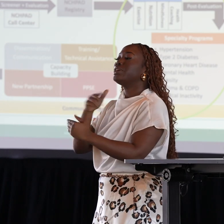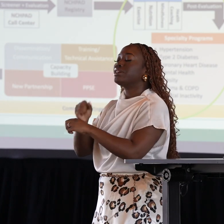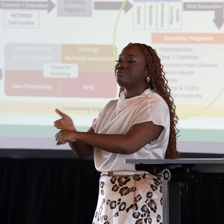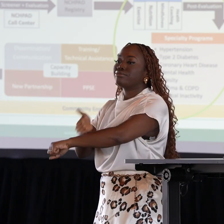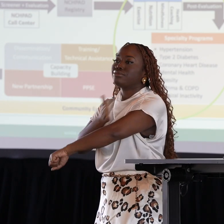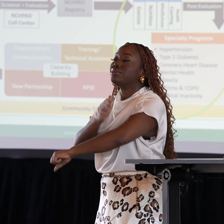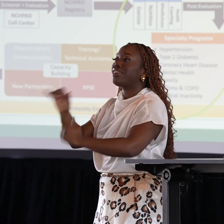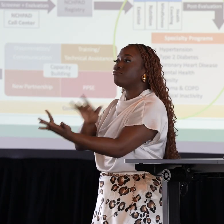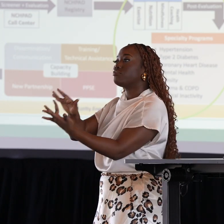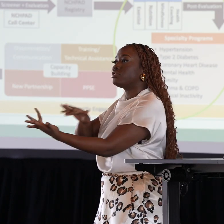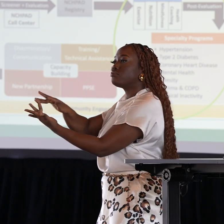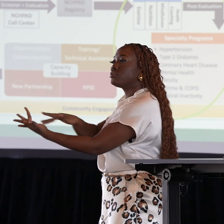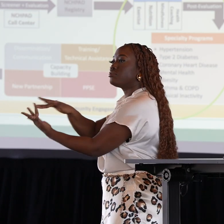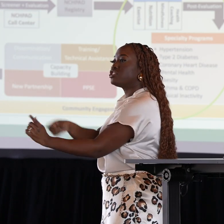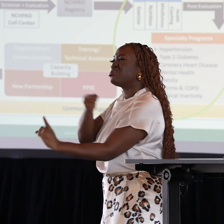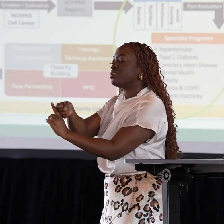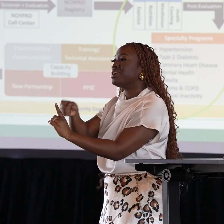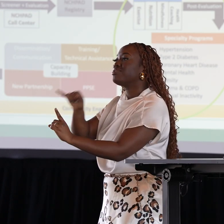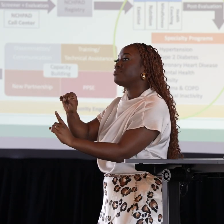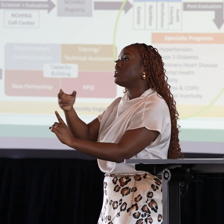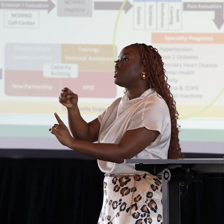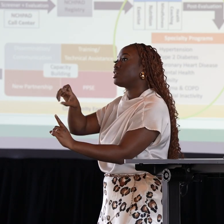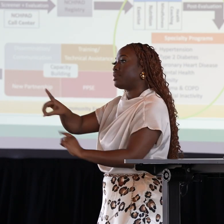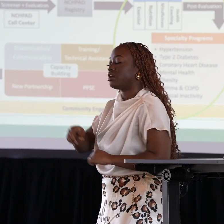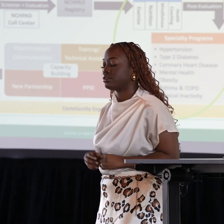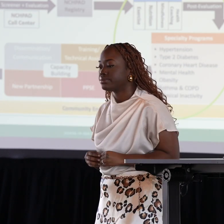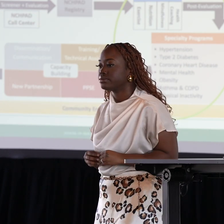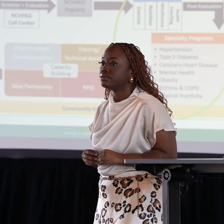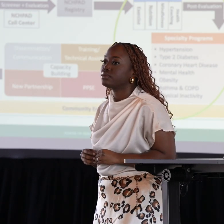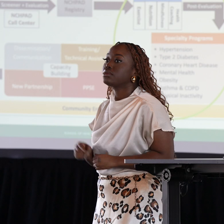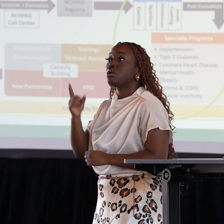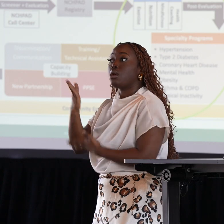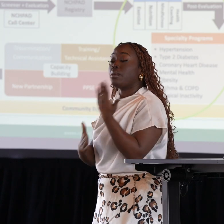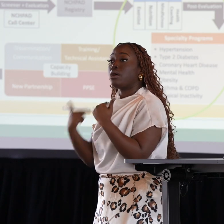reach and impact of nchpad. So one part of what we call sort of